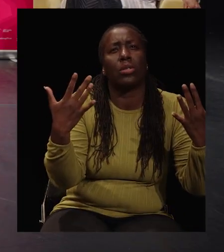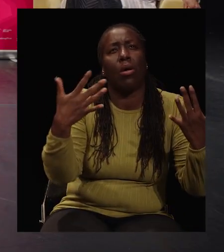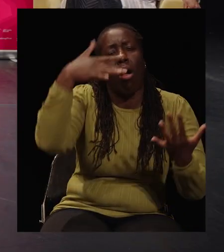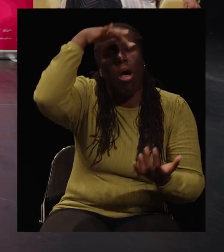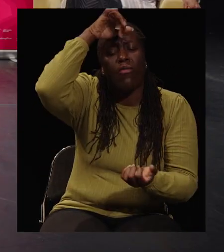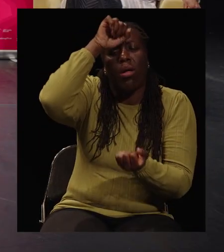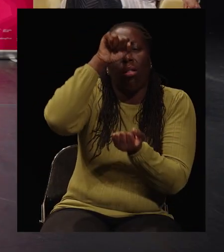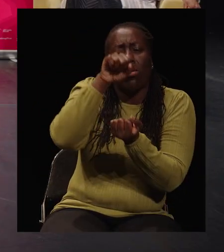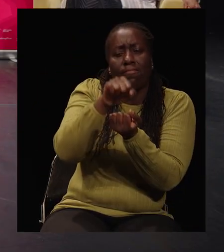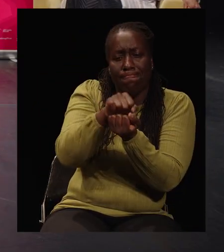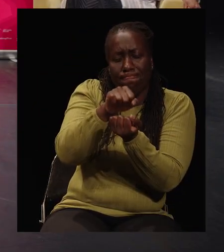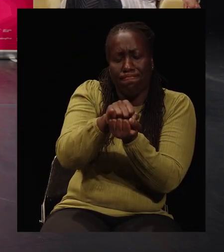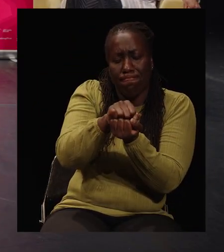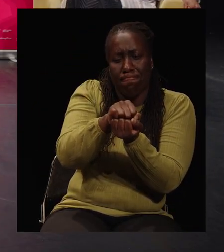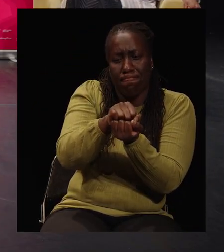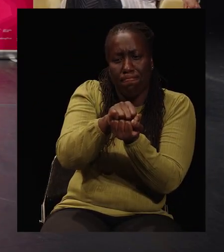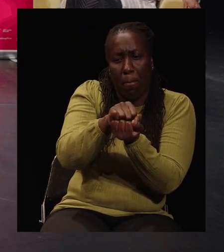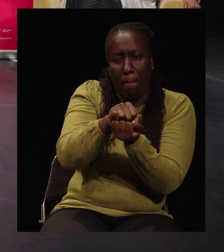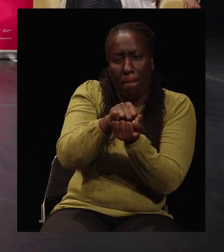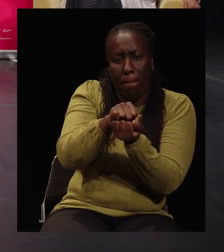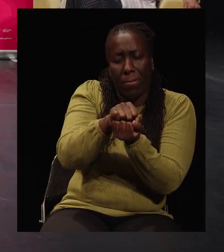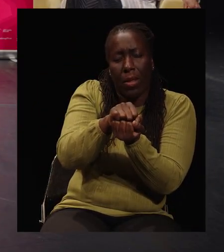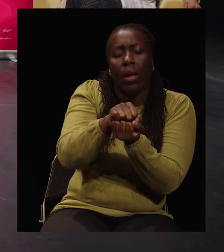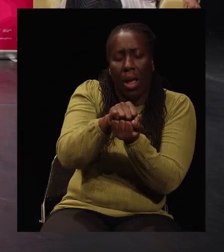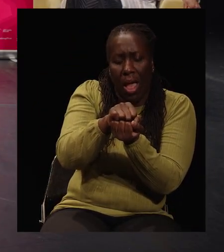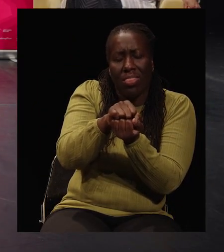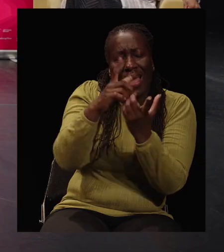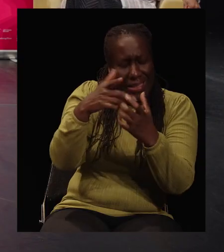that is kind of really unlocked by just,